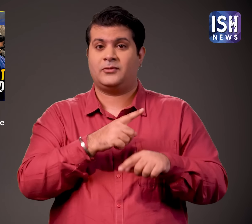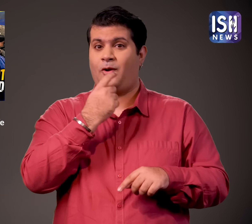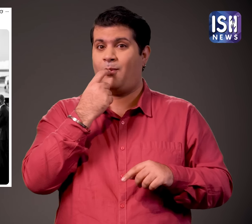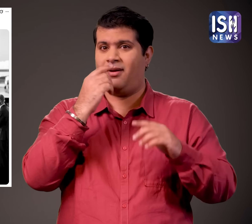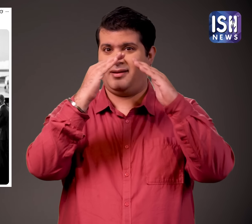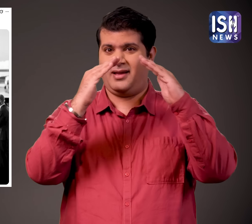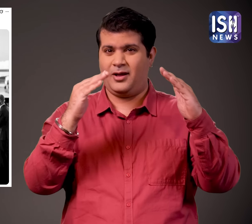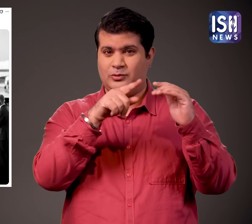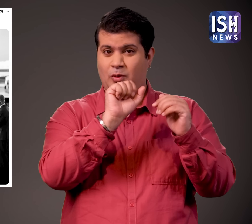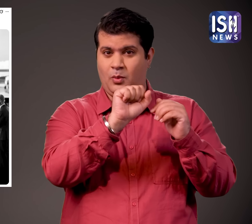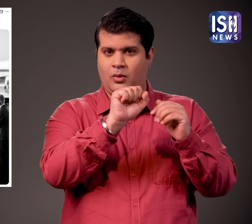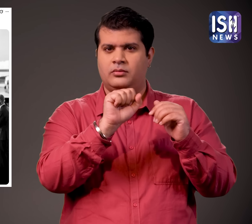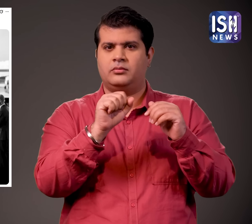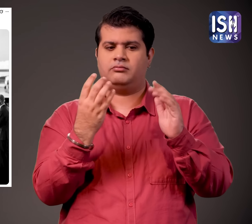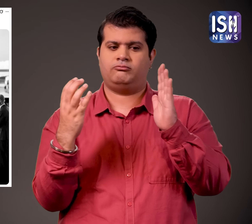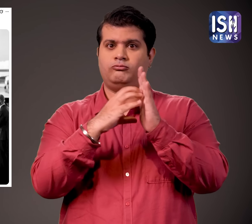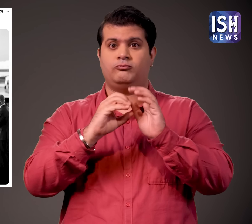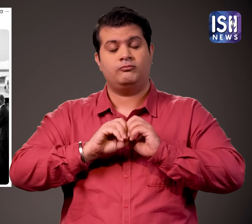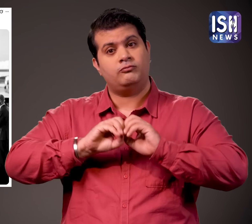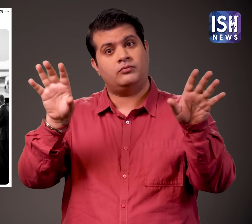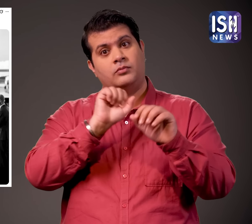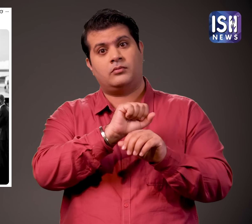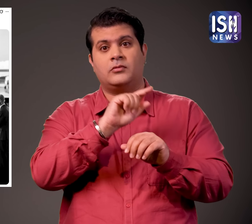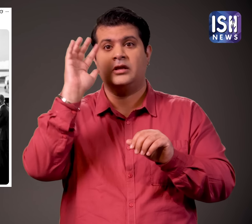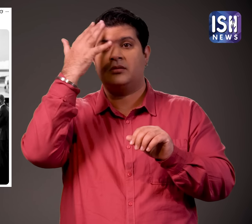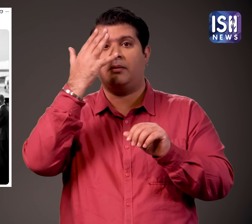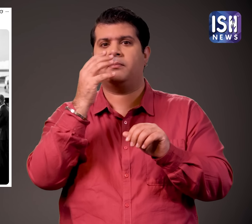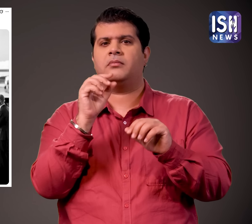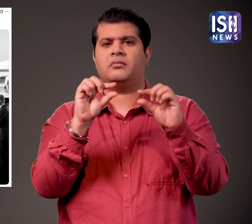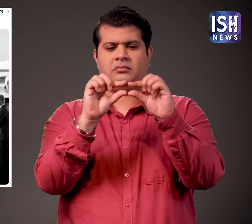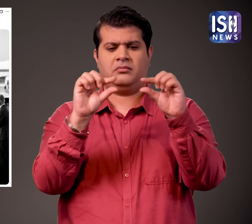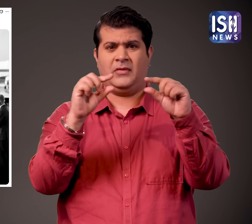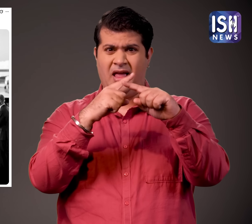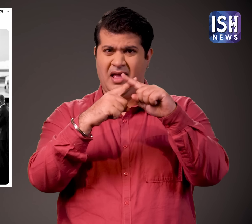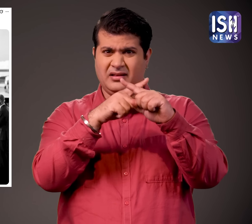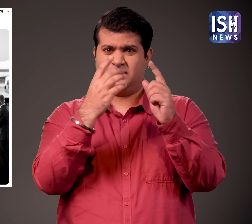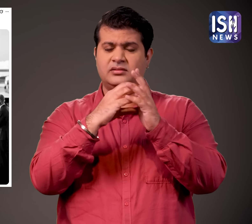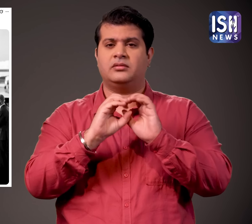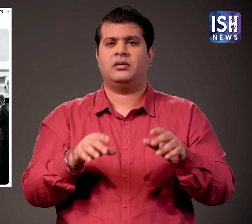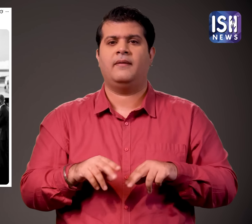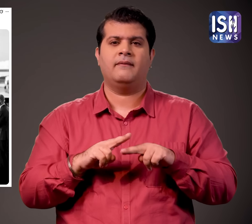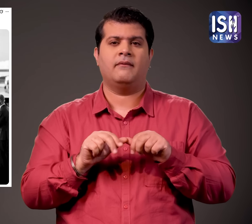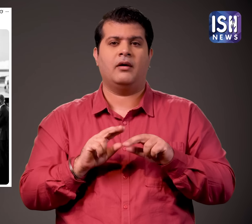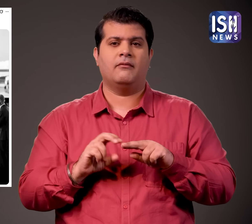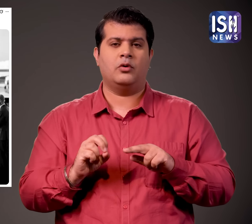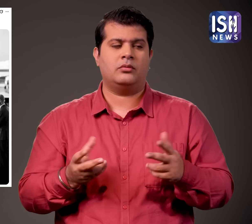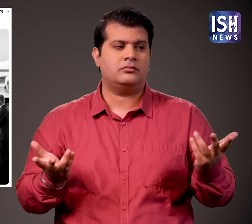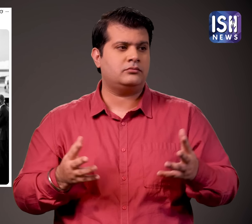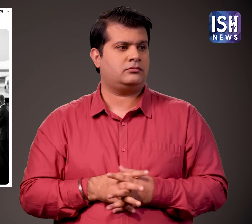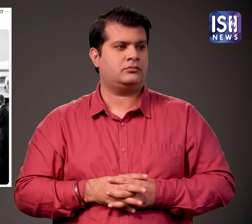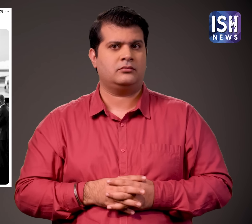The official White House account shared a photo of President Trump on X with the words “FAFO”,